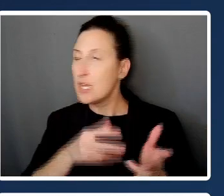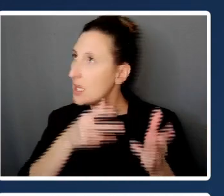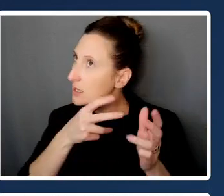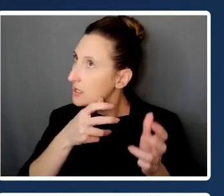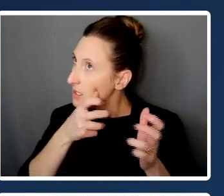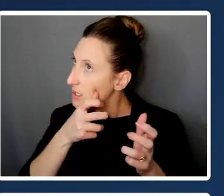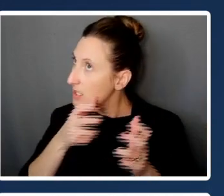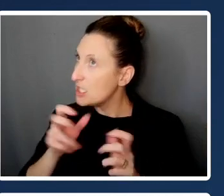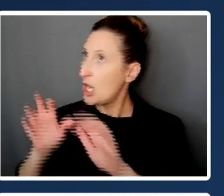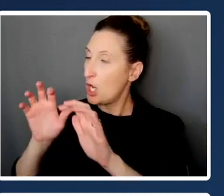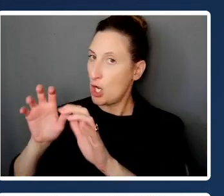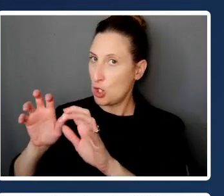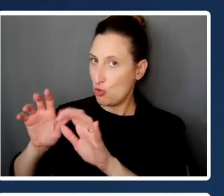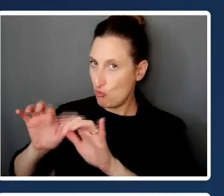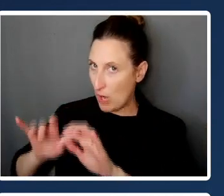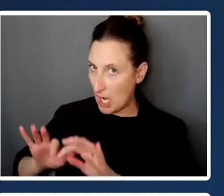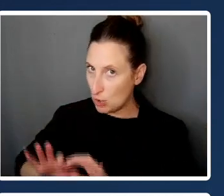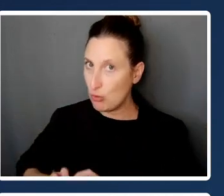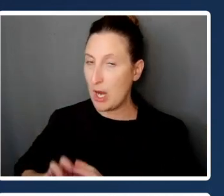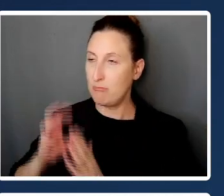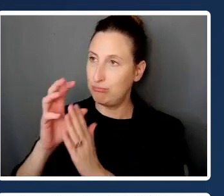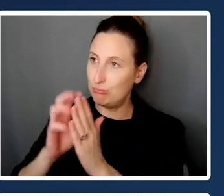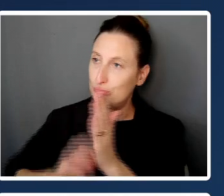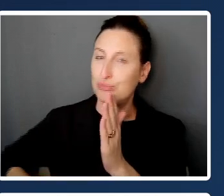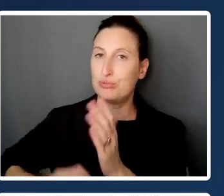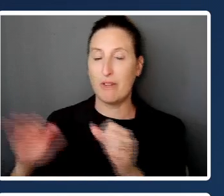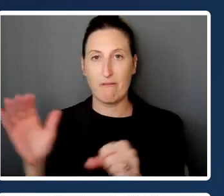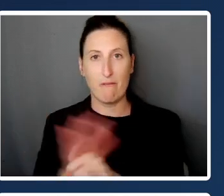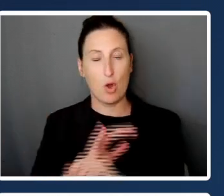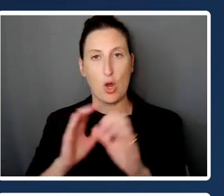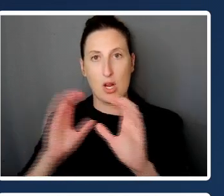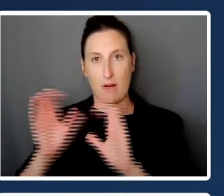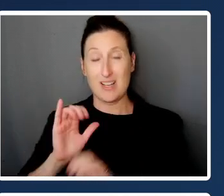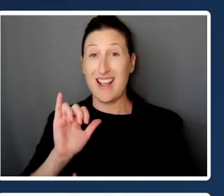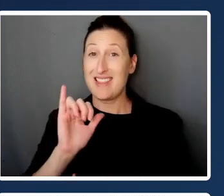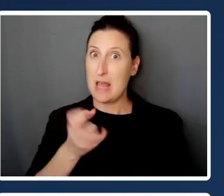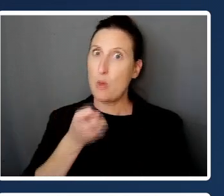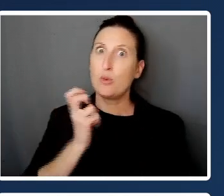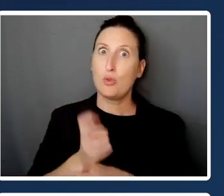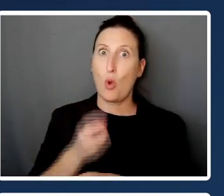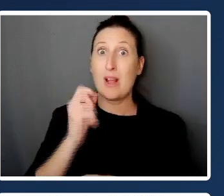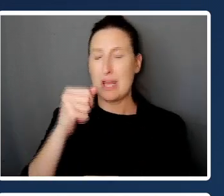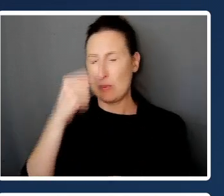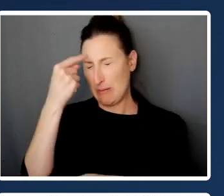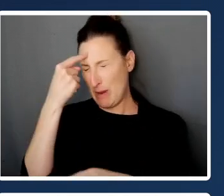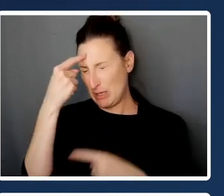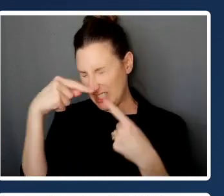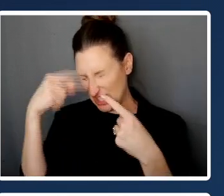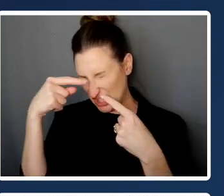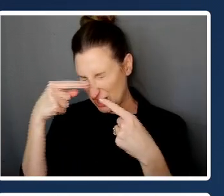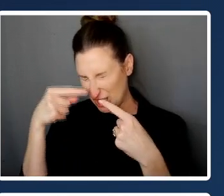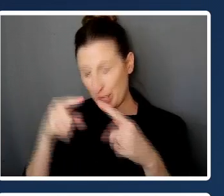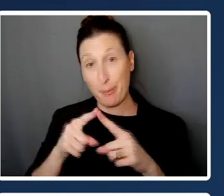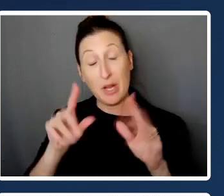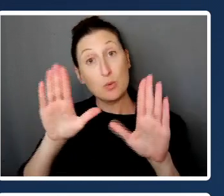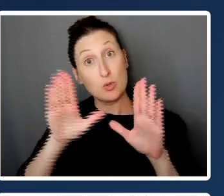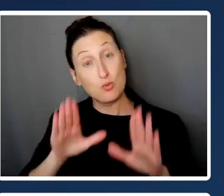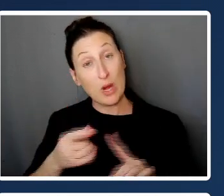conversation. That was really hard. That was like the biggest cognitive push I think that we had. But it was also great from a language teacher's perspective. They re having